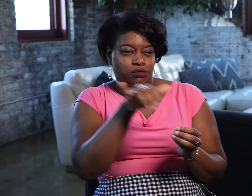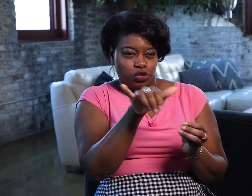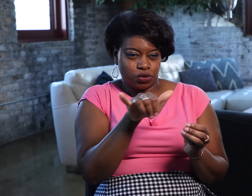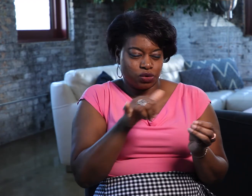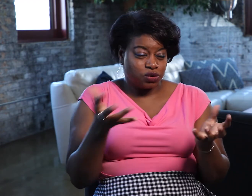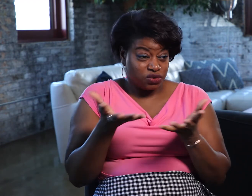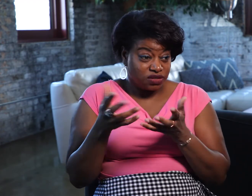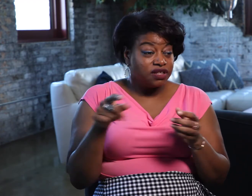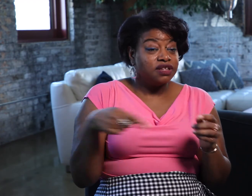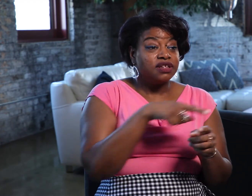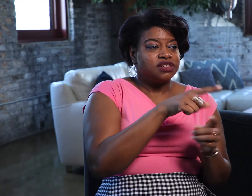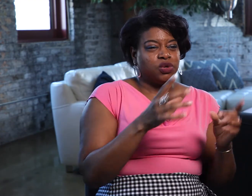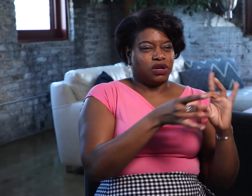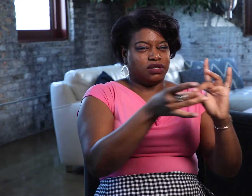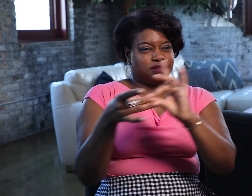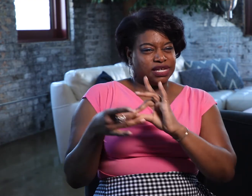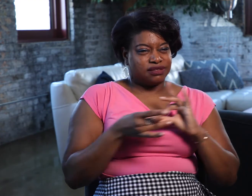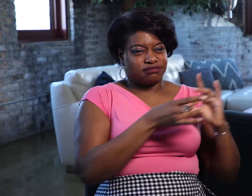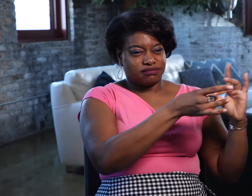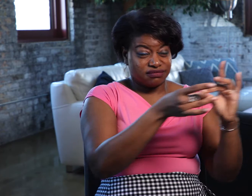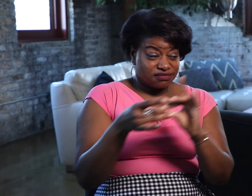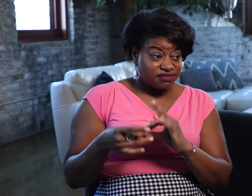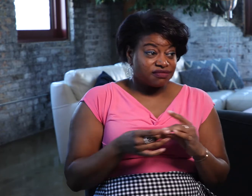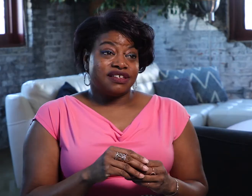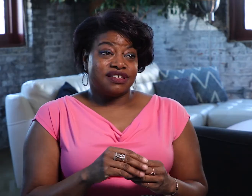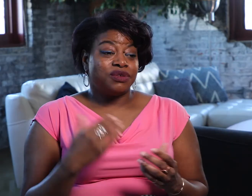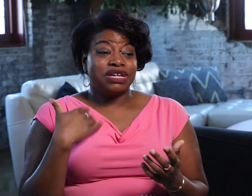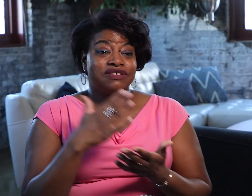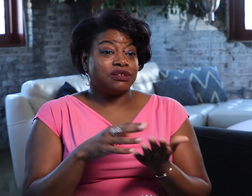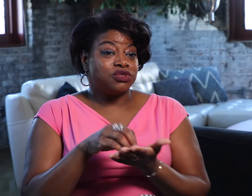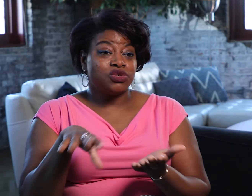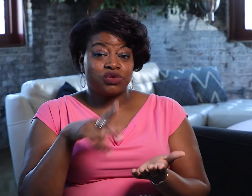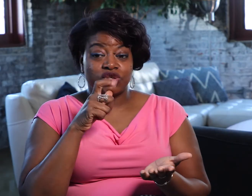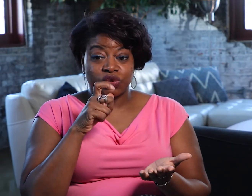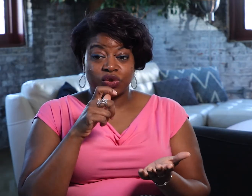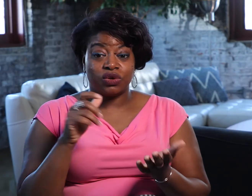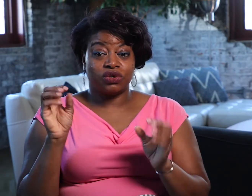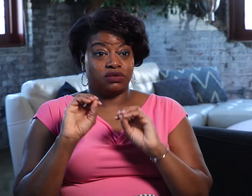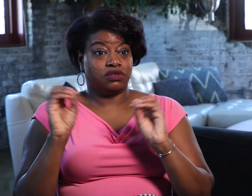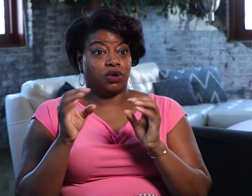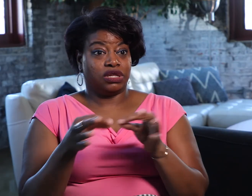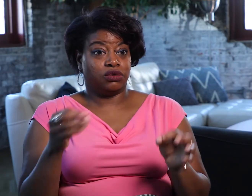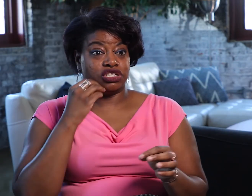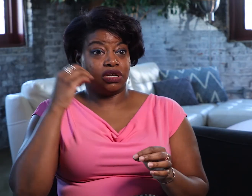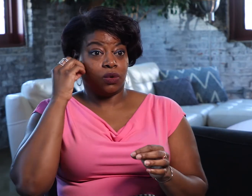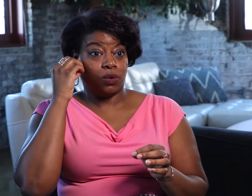both at home, and the school by the students through coordinated efforts. We have some students who have absolutely no language